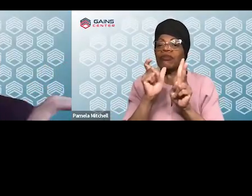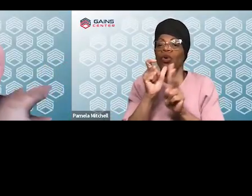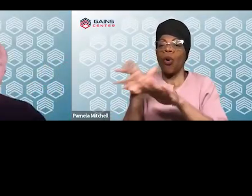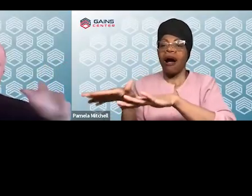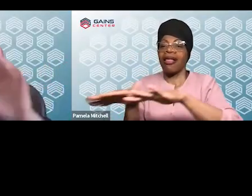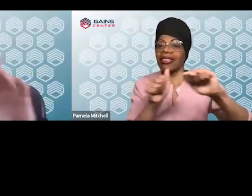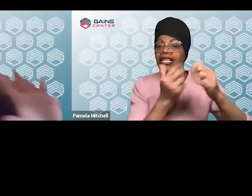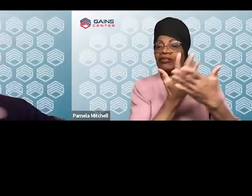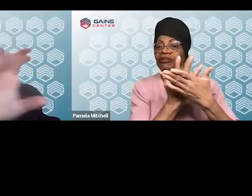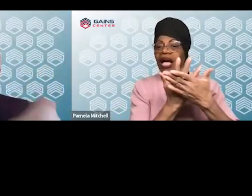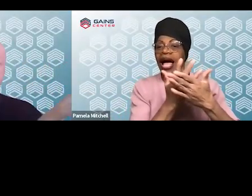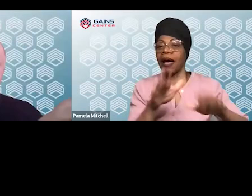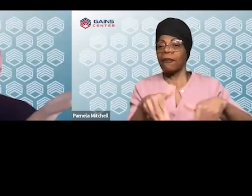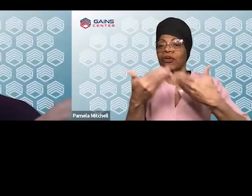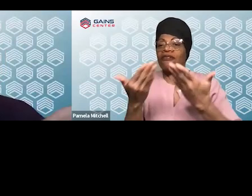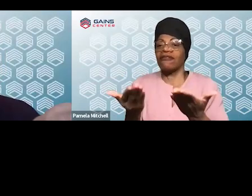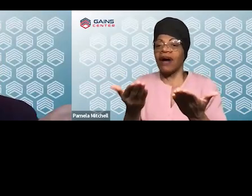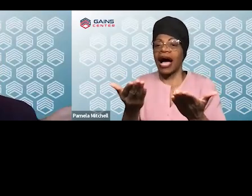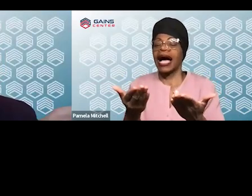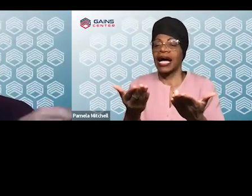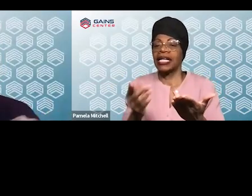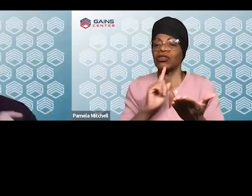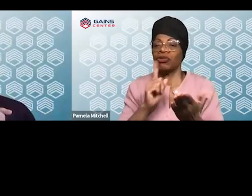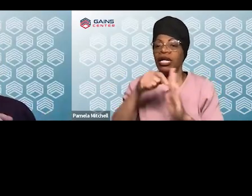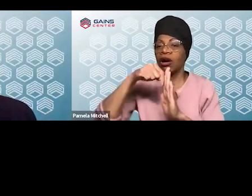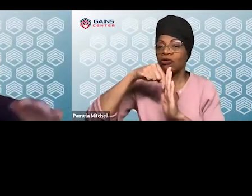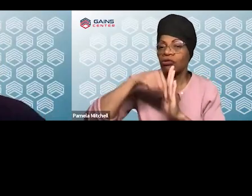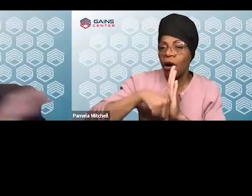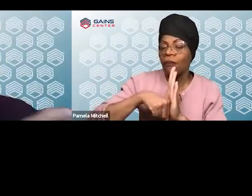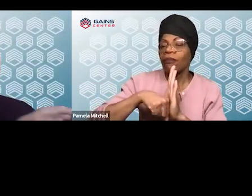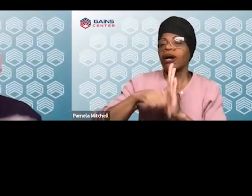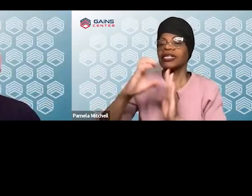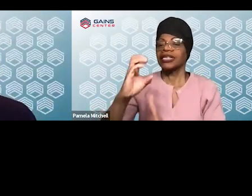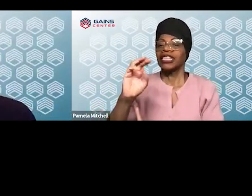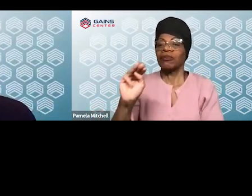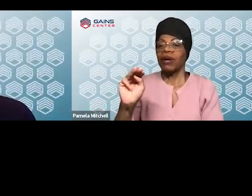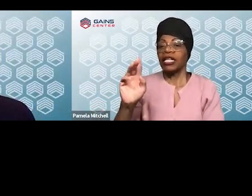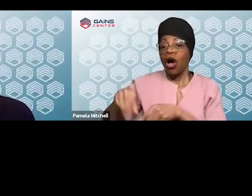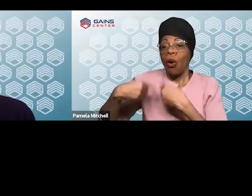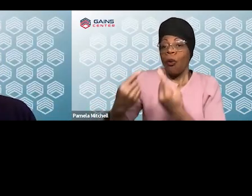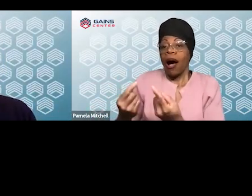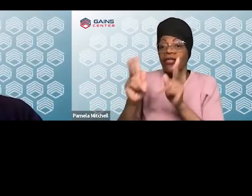and providing this robust contingency management as they move into the community.